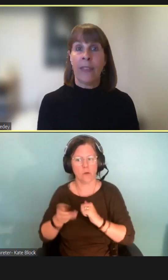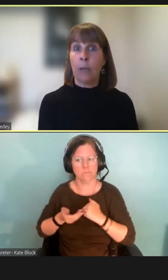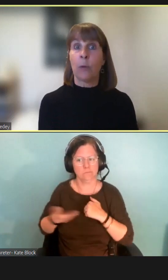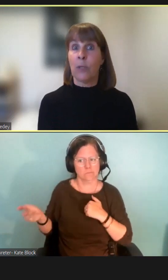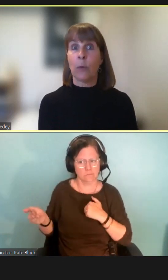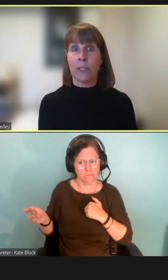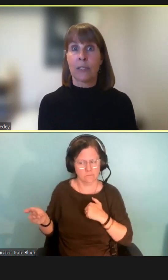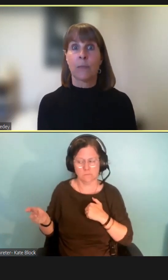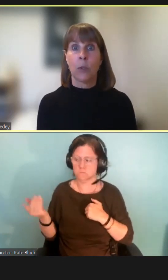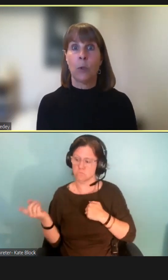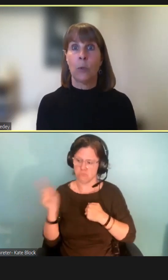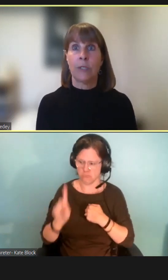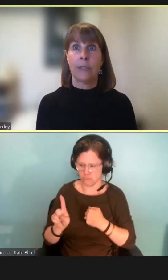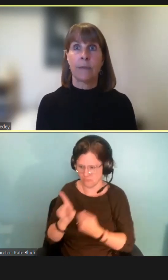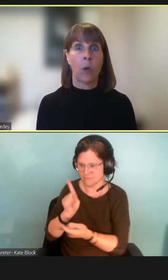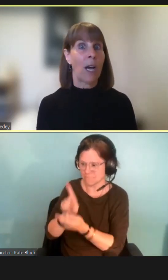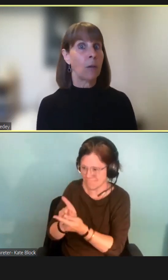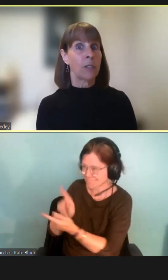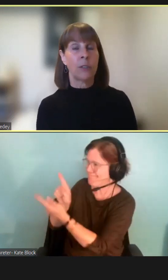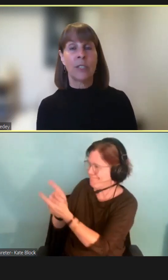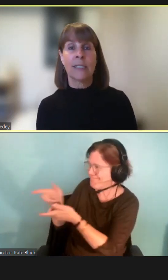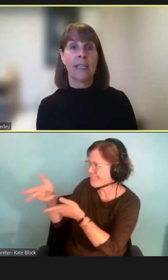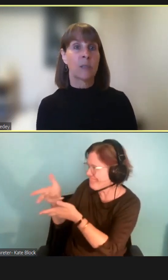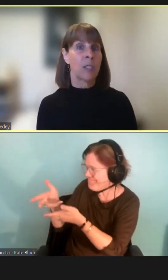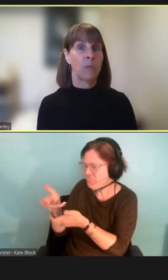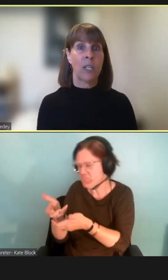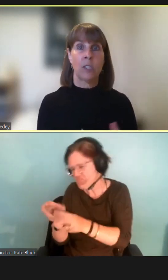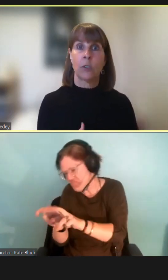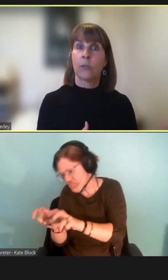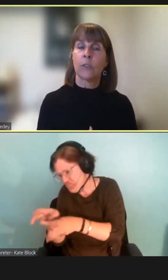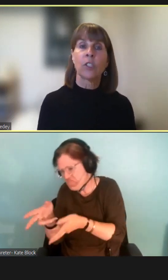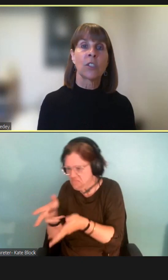would be the ones who would go out to do the assessment might do it virtually